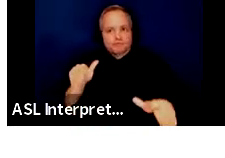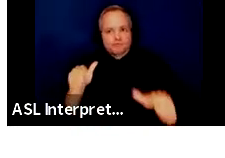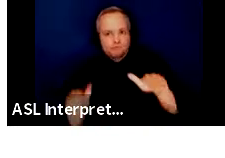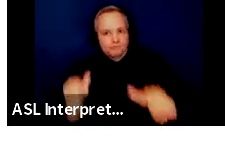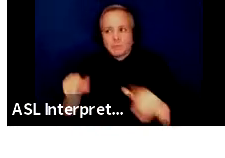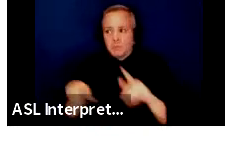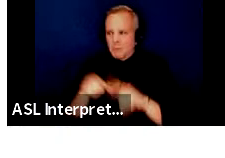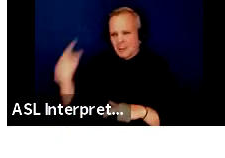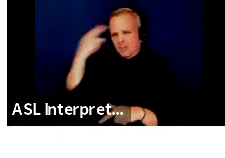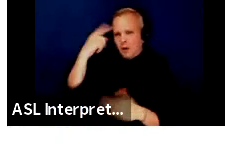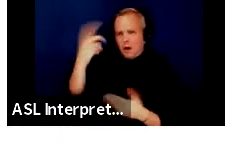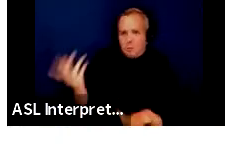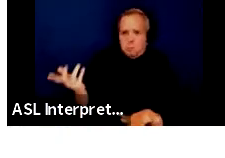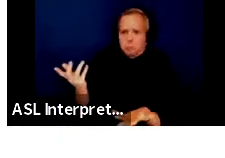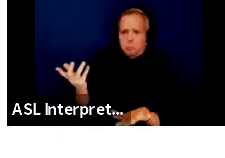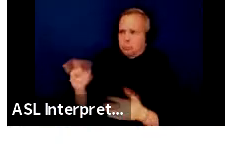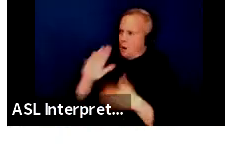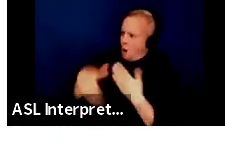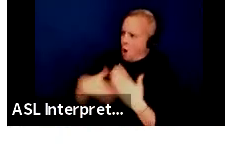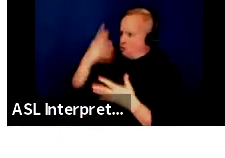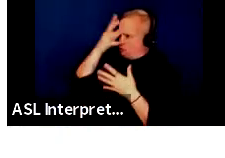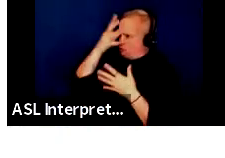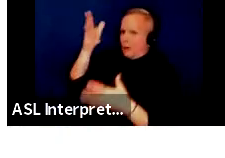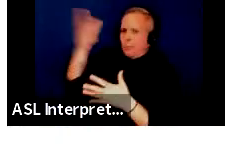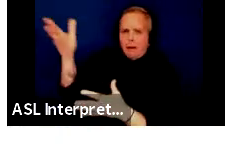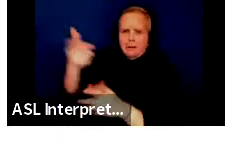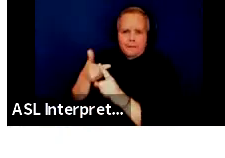THINKING THAT ALL GRANDPAS FROM SICILY WALKED LIKE THAT.